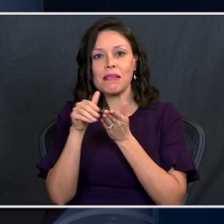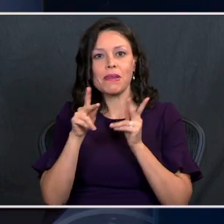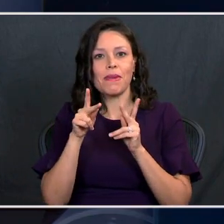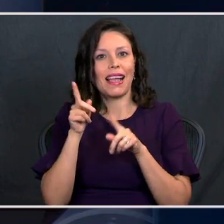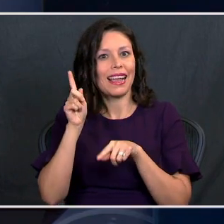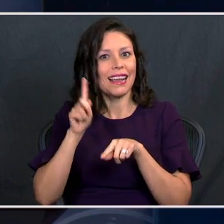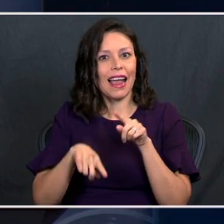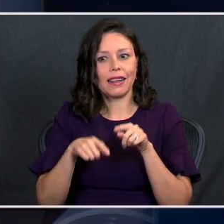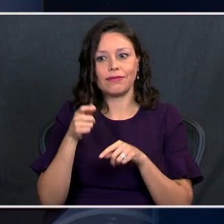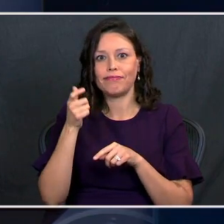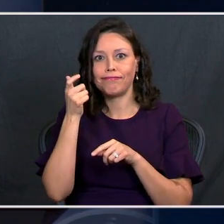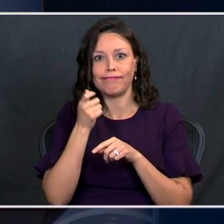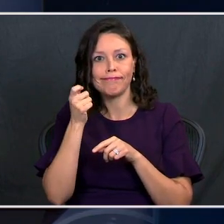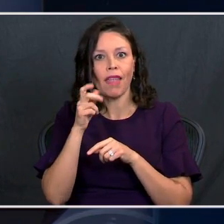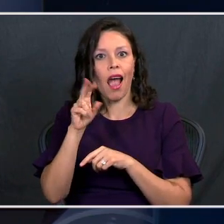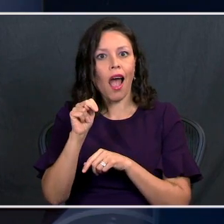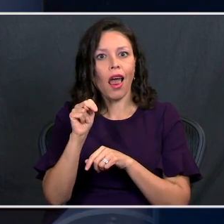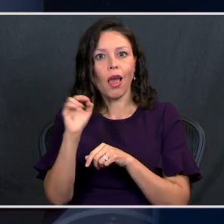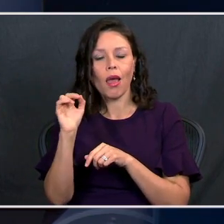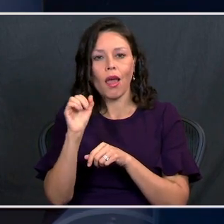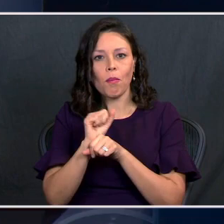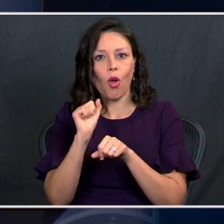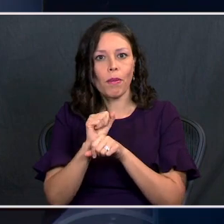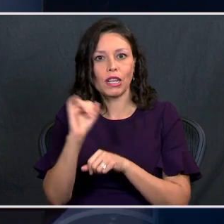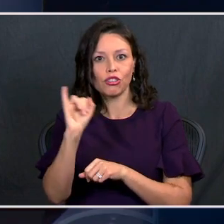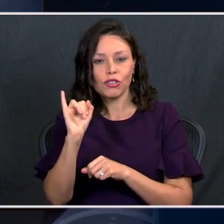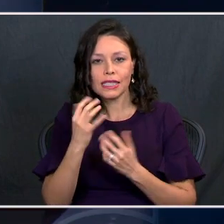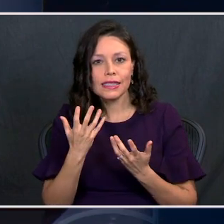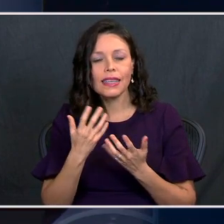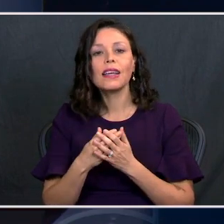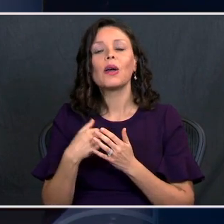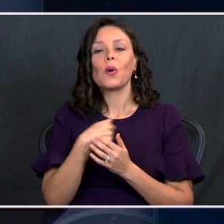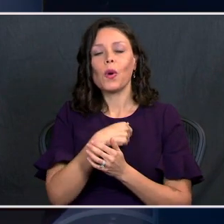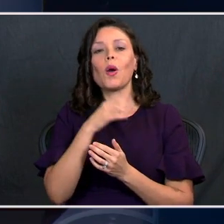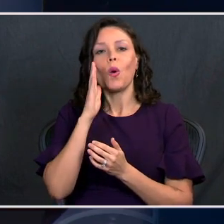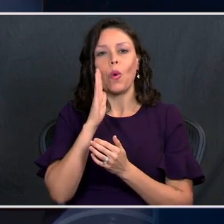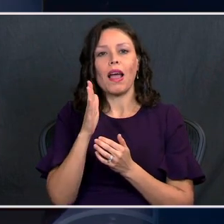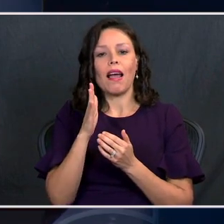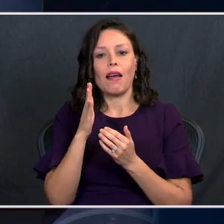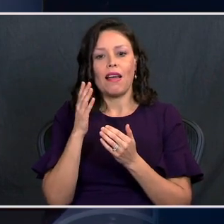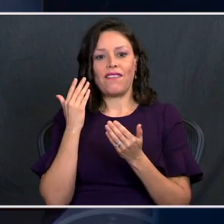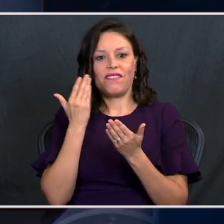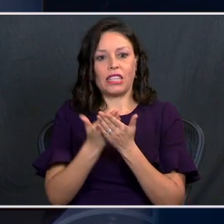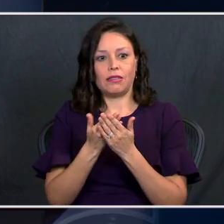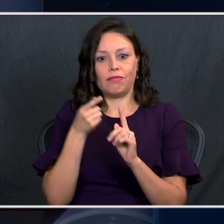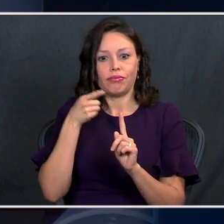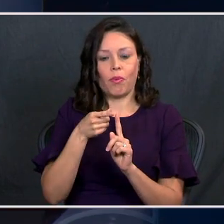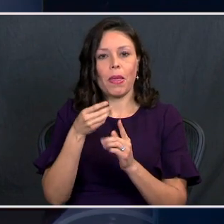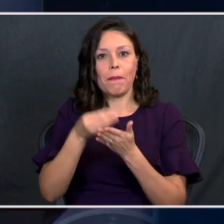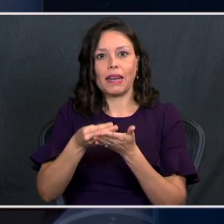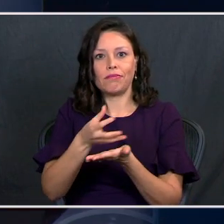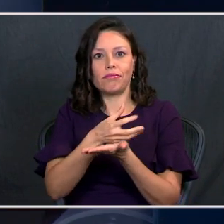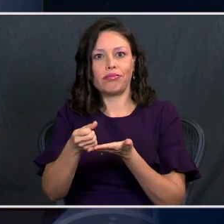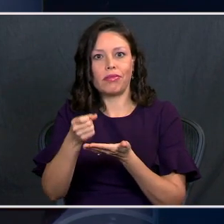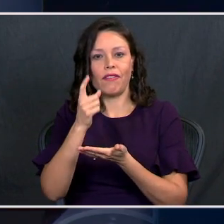to have access to unemployment insurance. We're going to hit a point where we won't have enough funding for vaccine distribution.